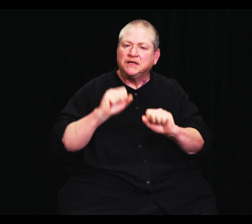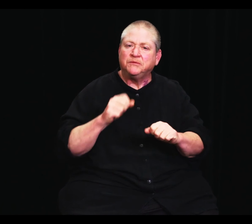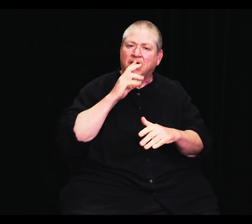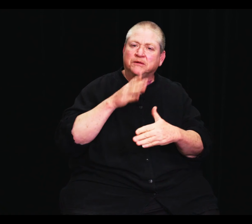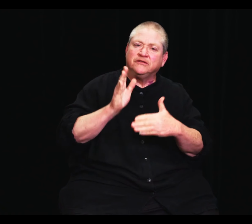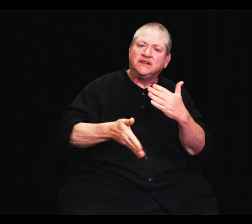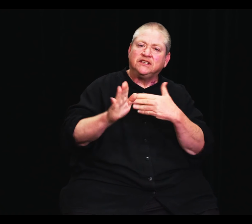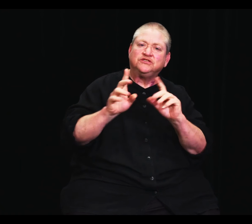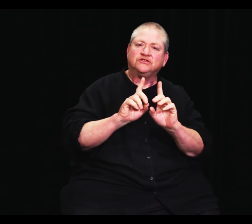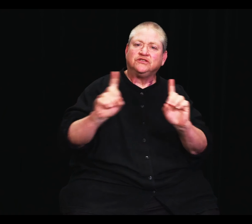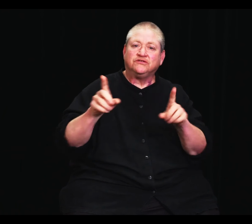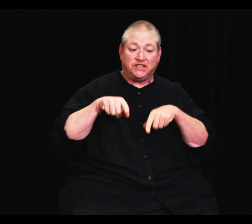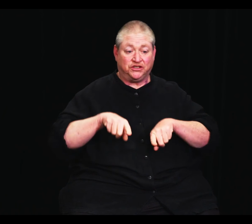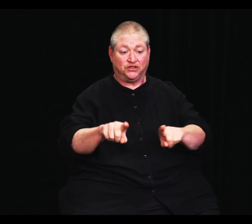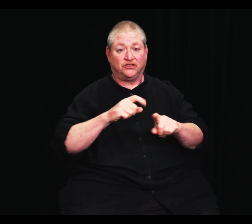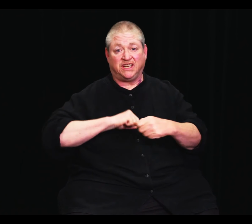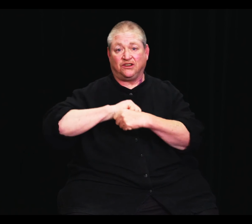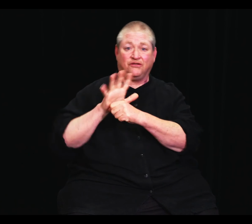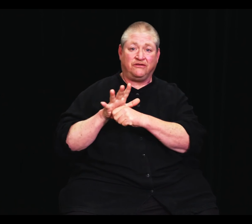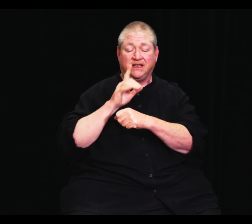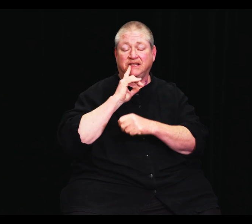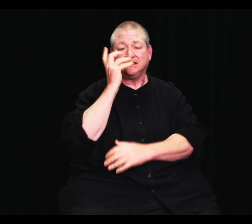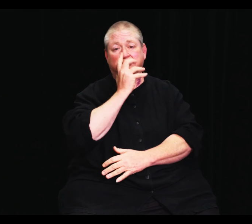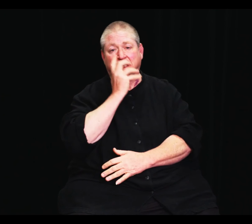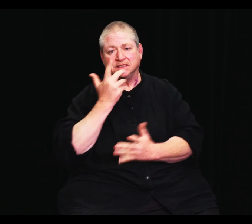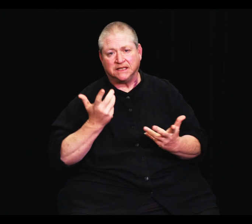It took focus, commitment, hard work, and creativity.